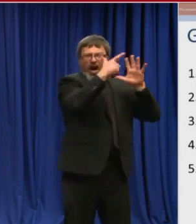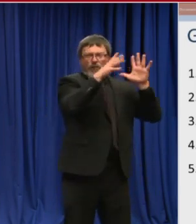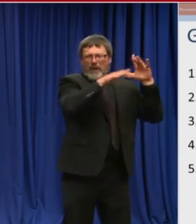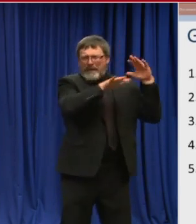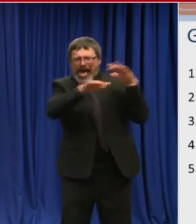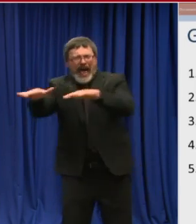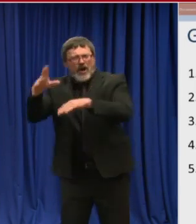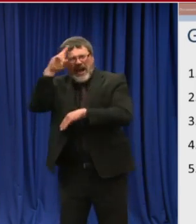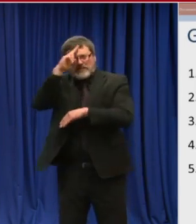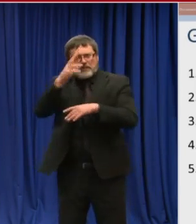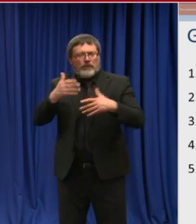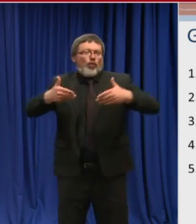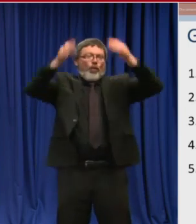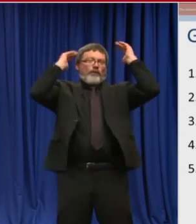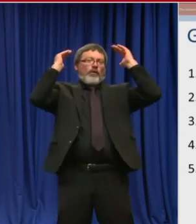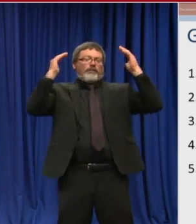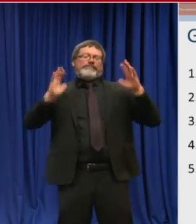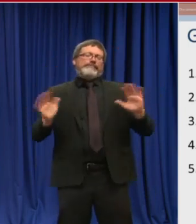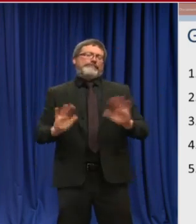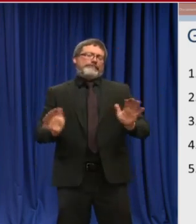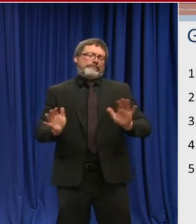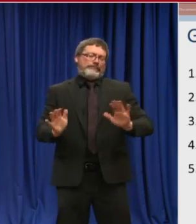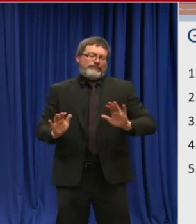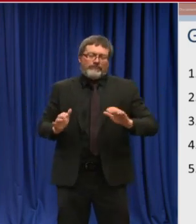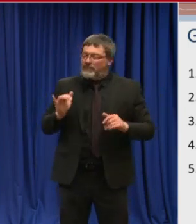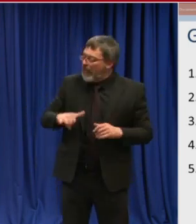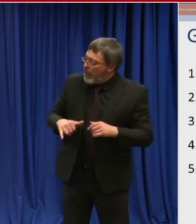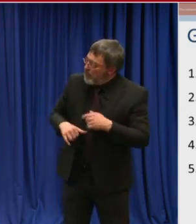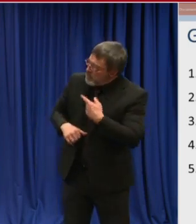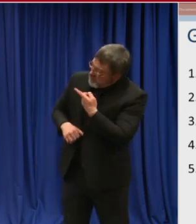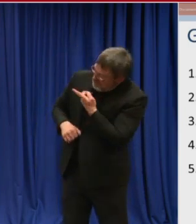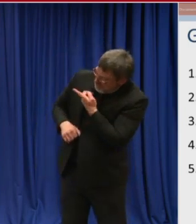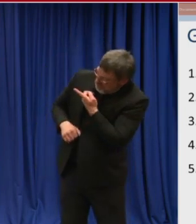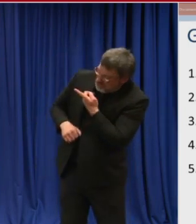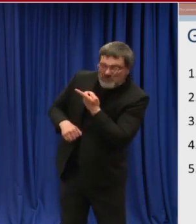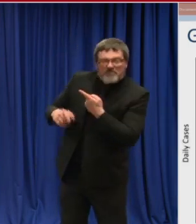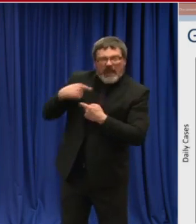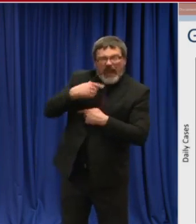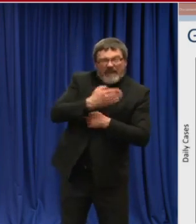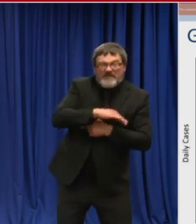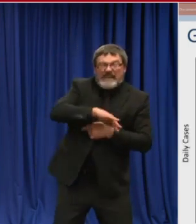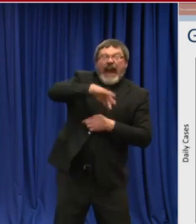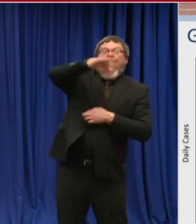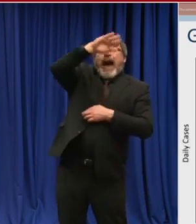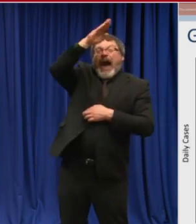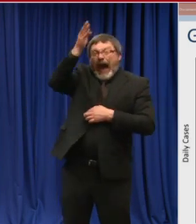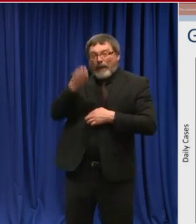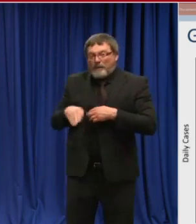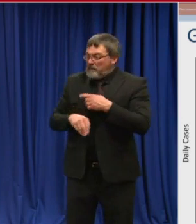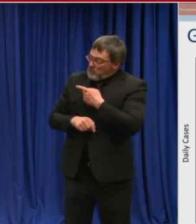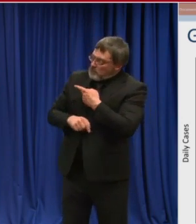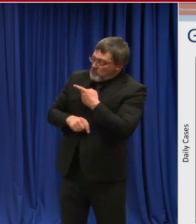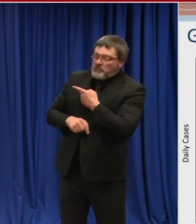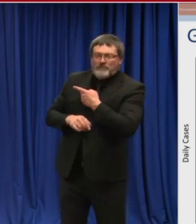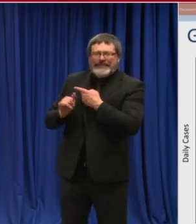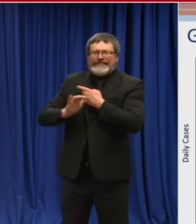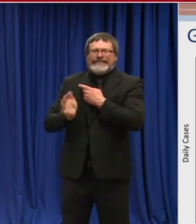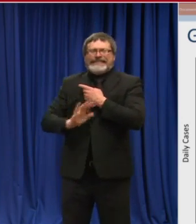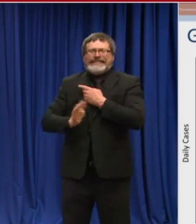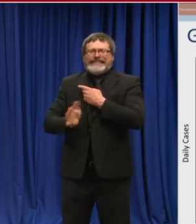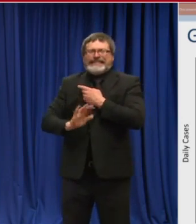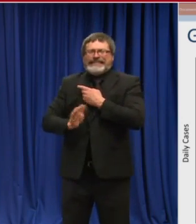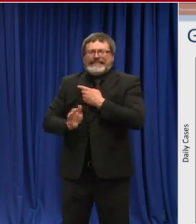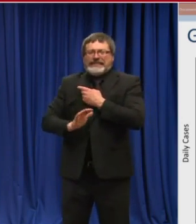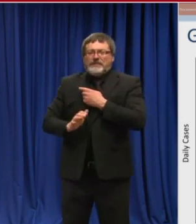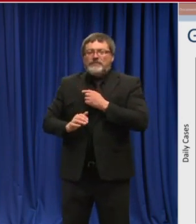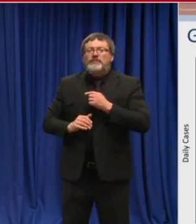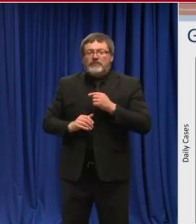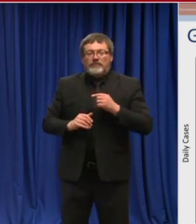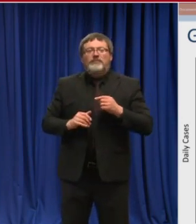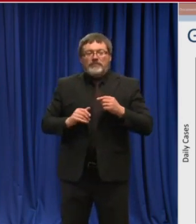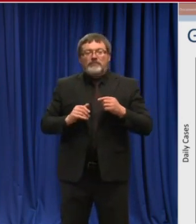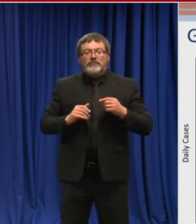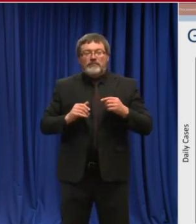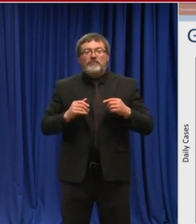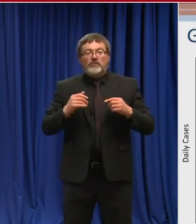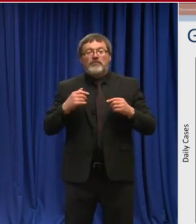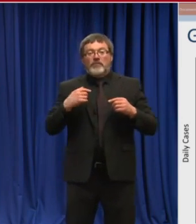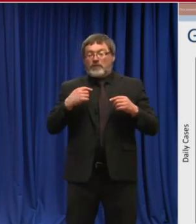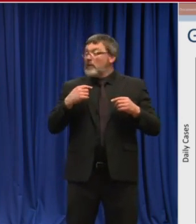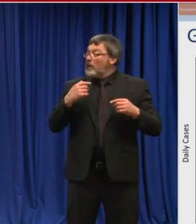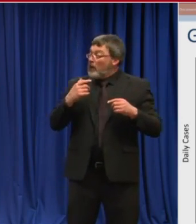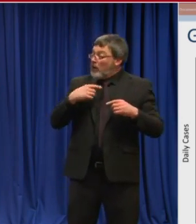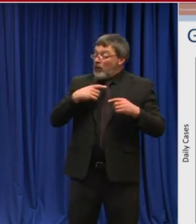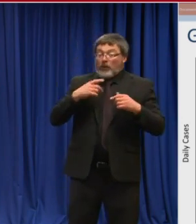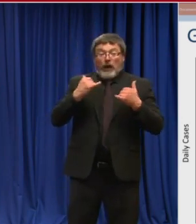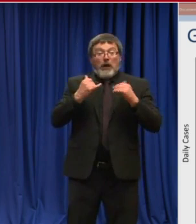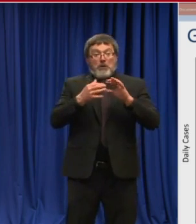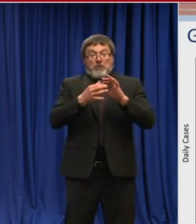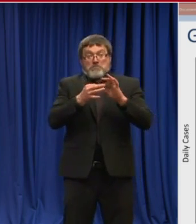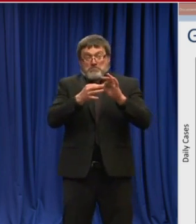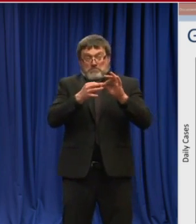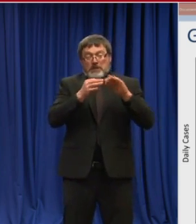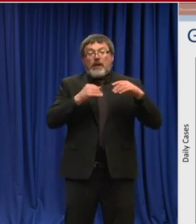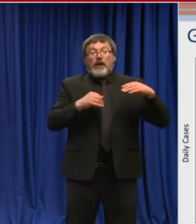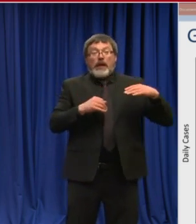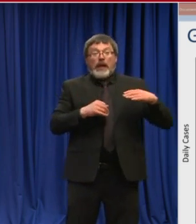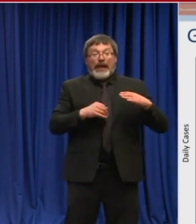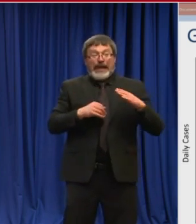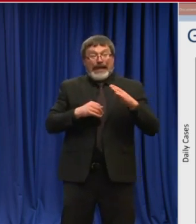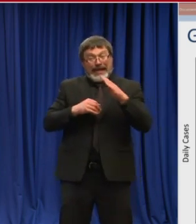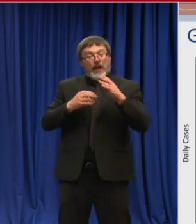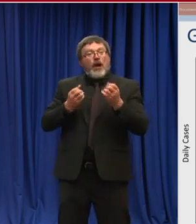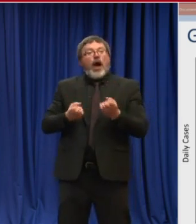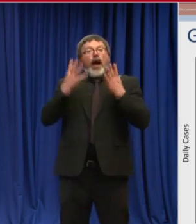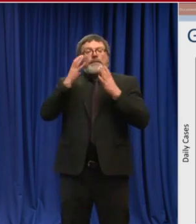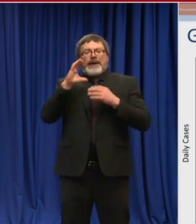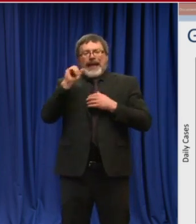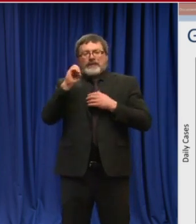SO IN THIS GRAPH ON THE HORIZONTAL AXIS, YOU CAN SEE DAYS SINCE FIRST THE FIRST CASE OF COVID-19 AND ON THE VERTICAL AXIS THE DAILY NUMBER OF CASES, AND THIS IS A GRAPHICAL